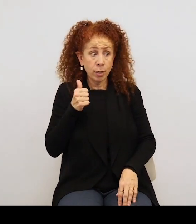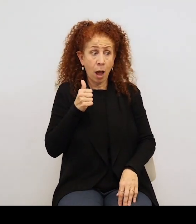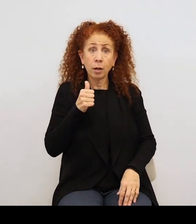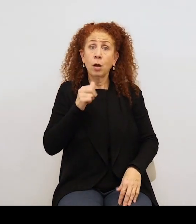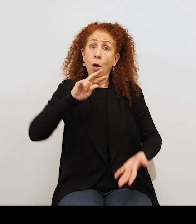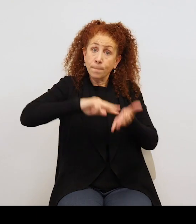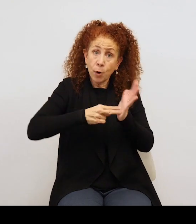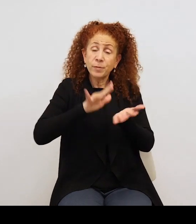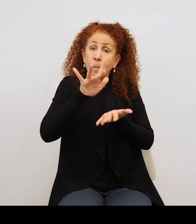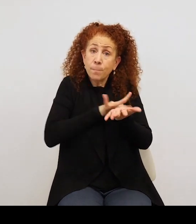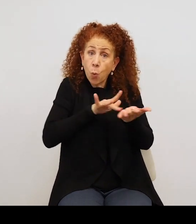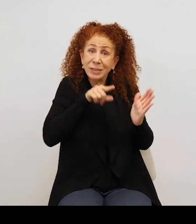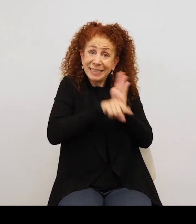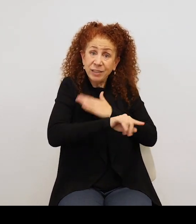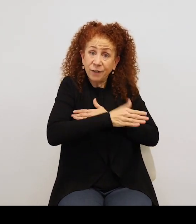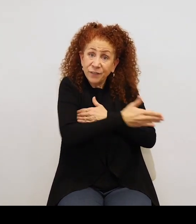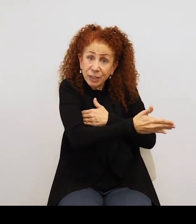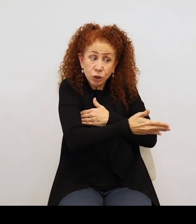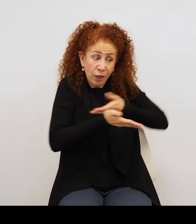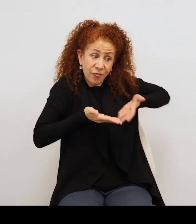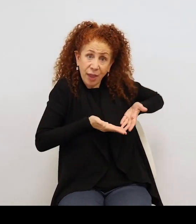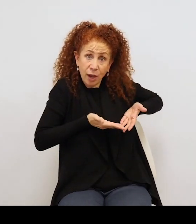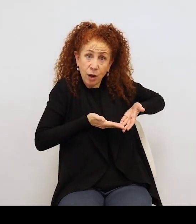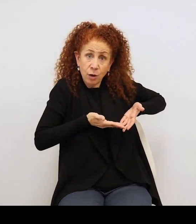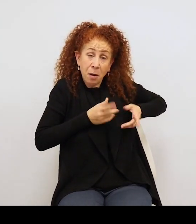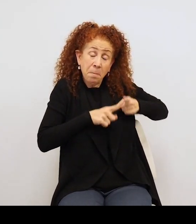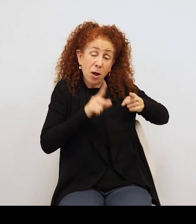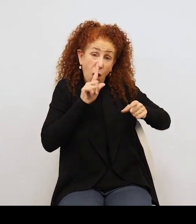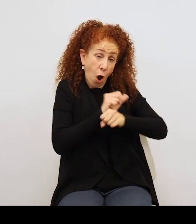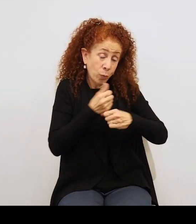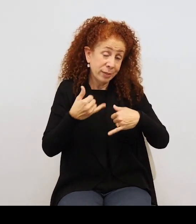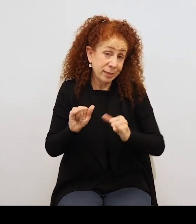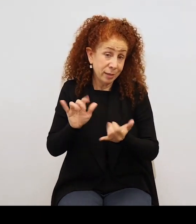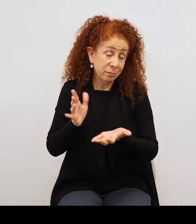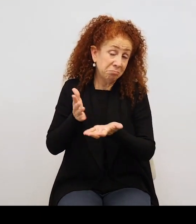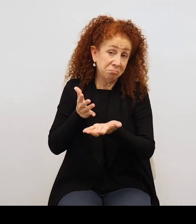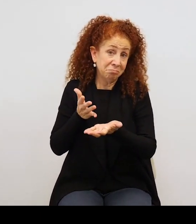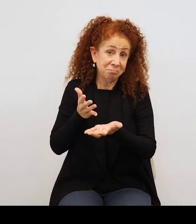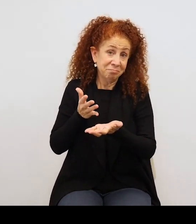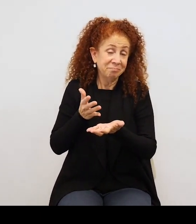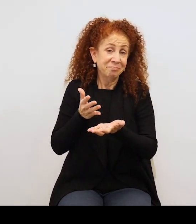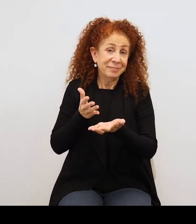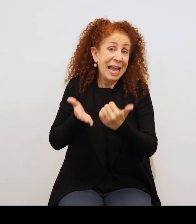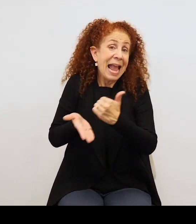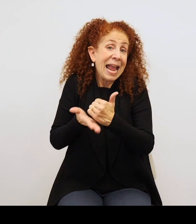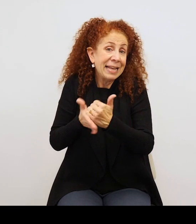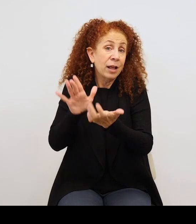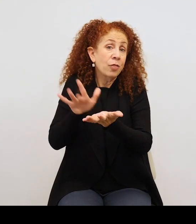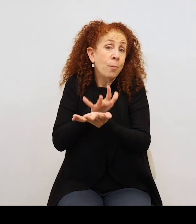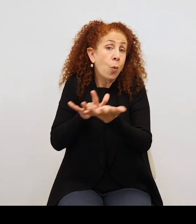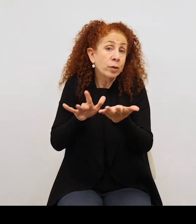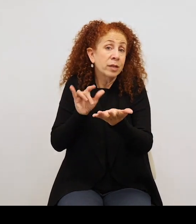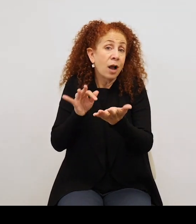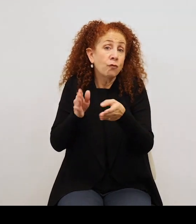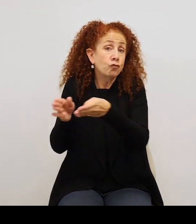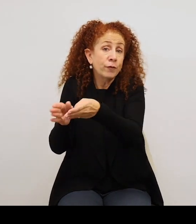but are we implicitly aiding the poisoning of rivers